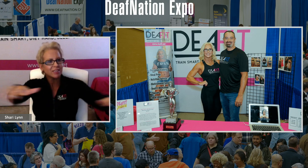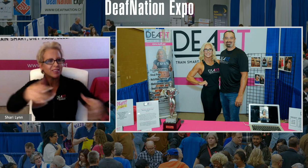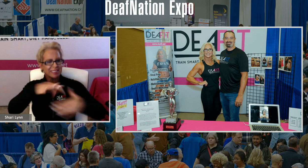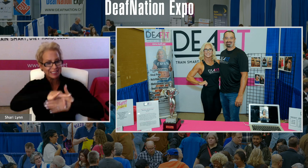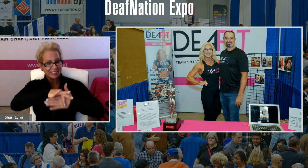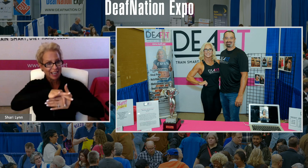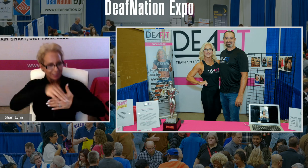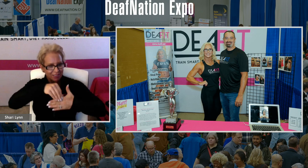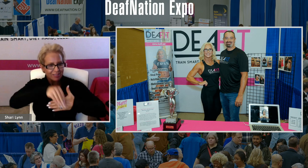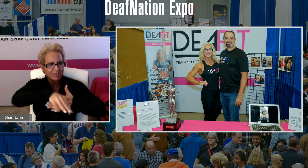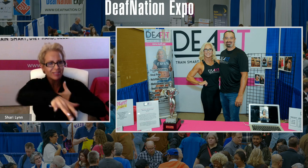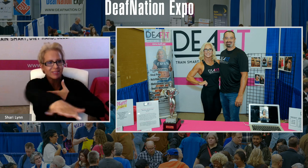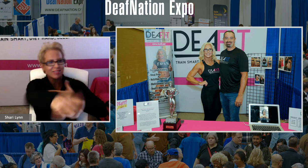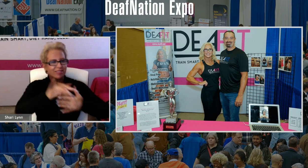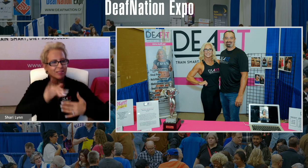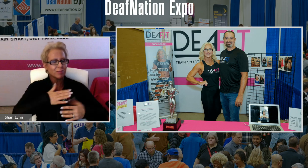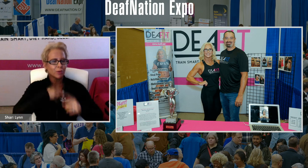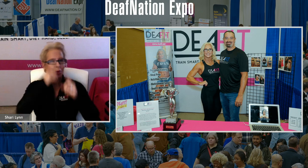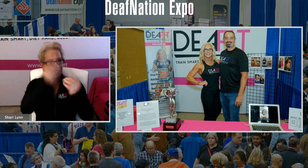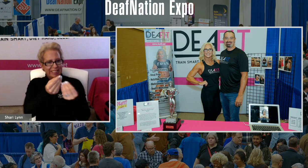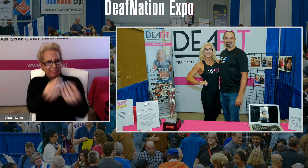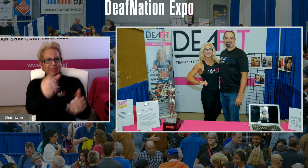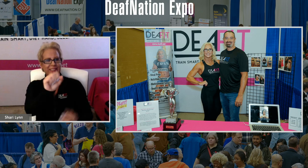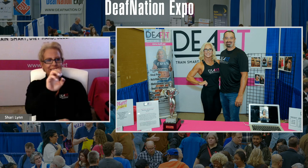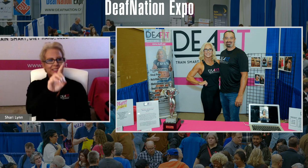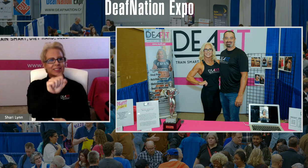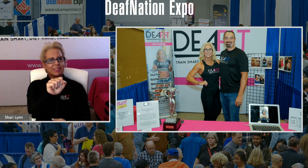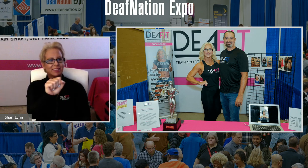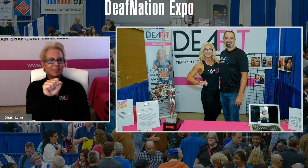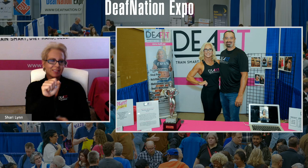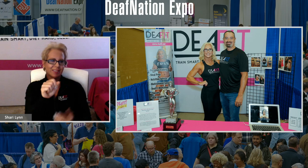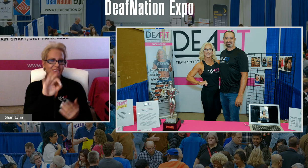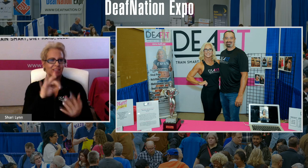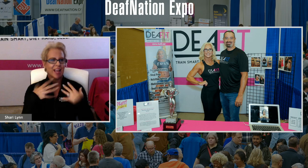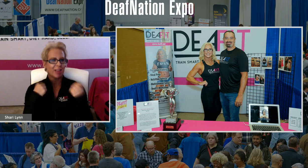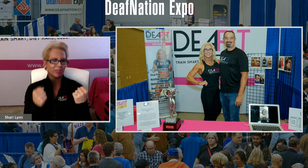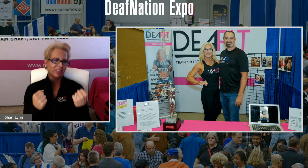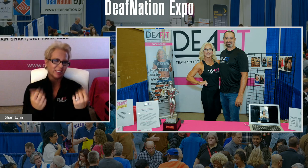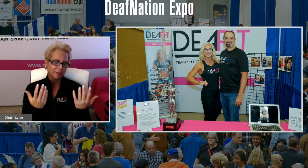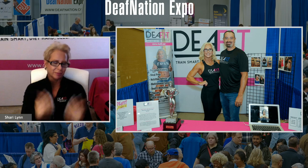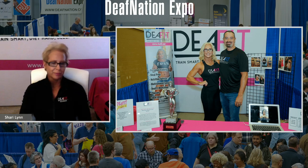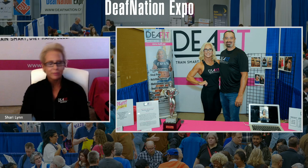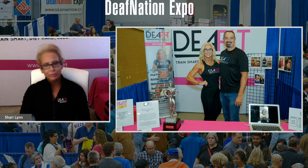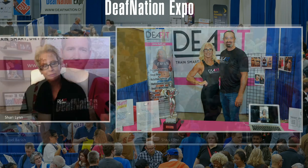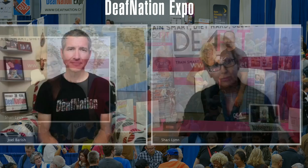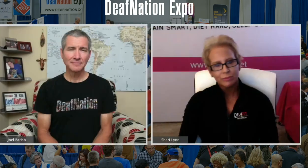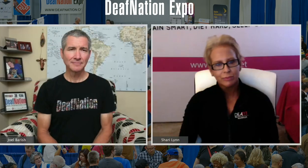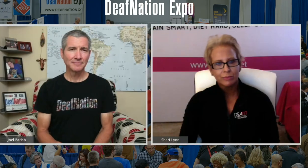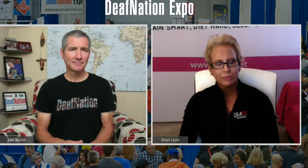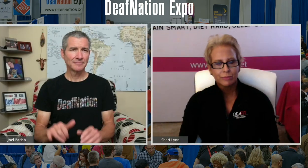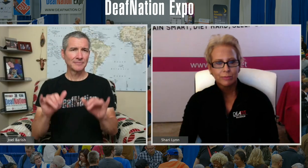Spread it out. That’s my goal, to give seeds of health.